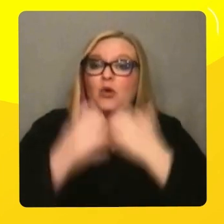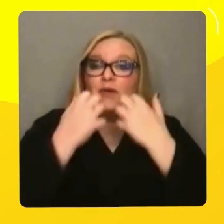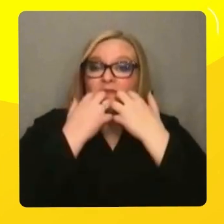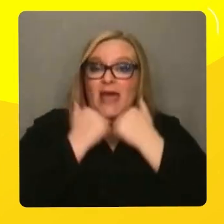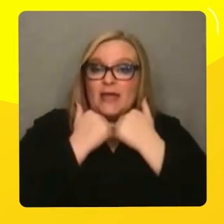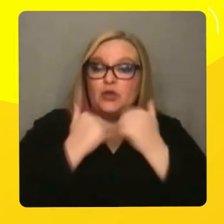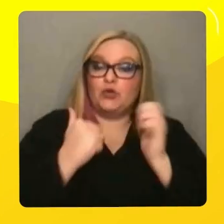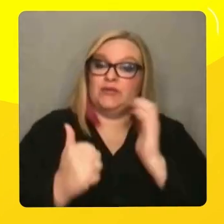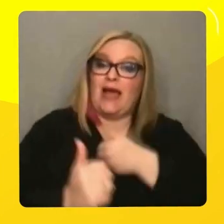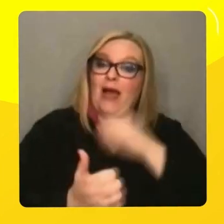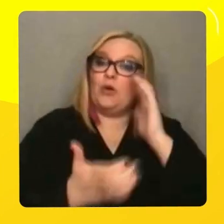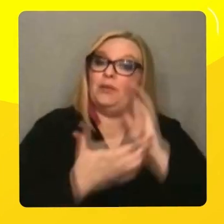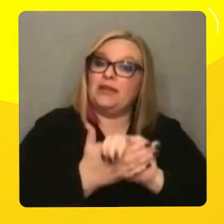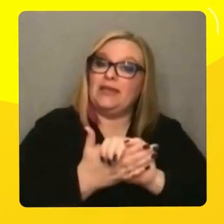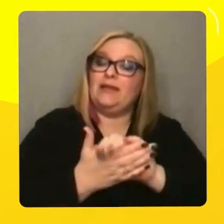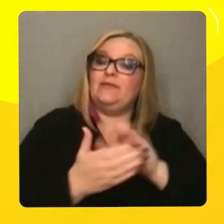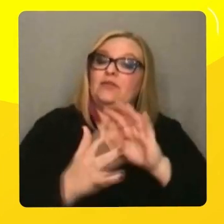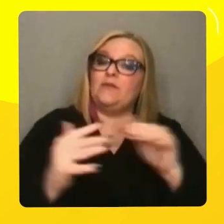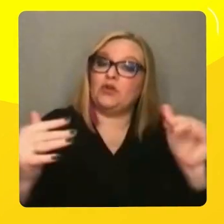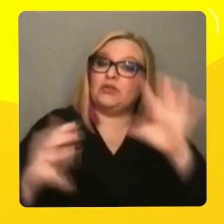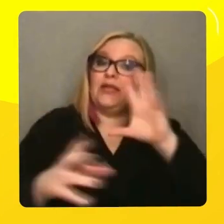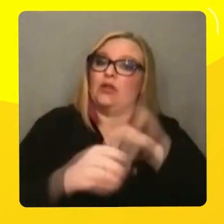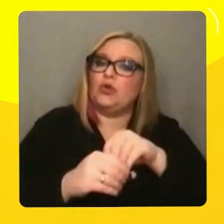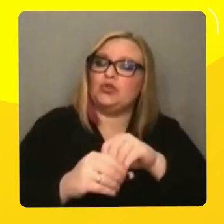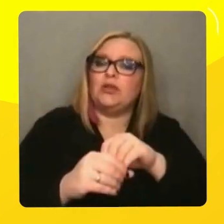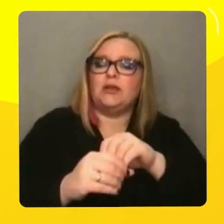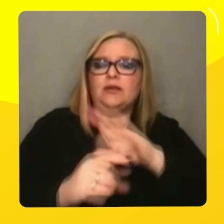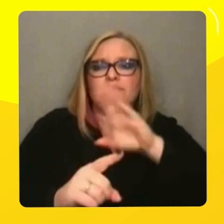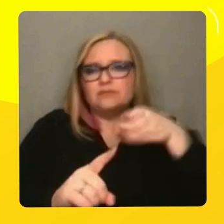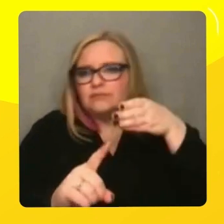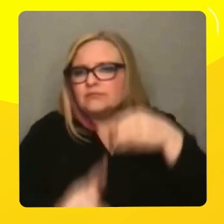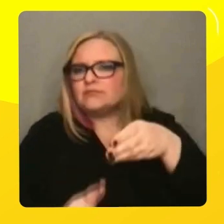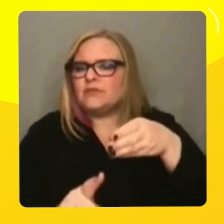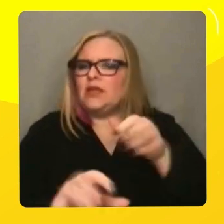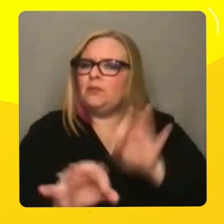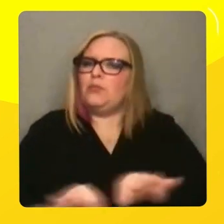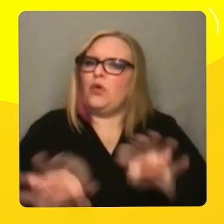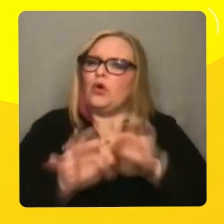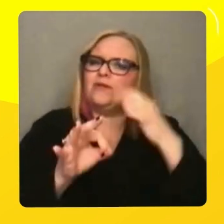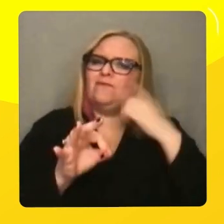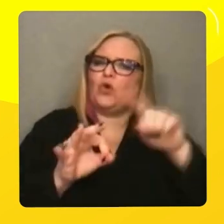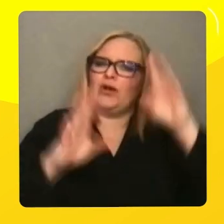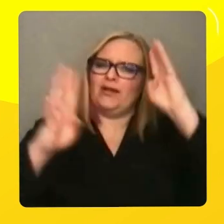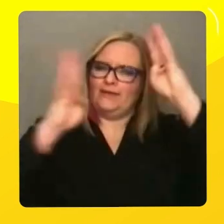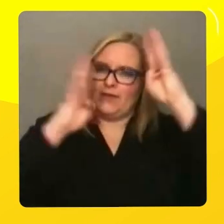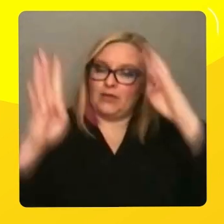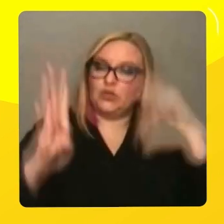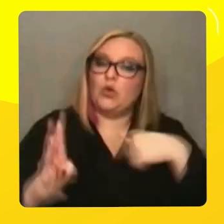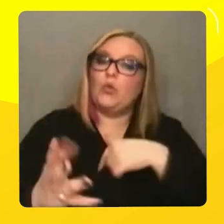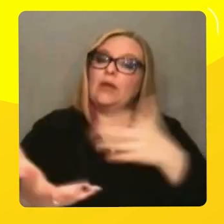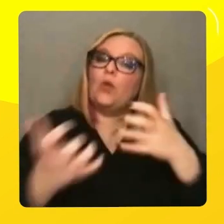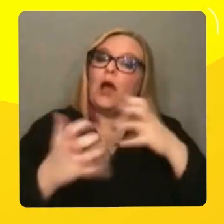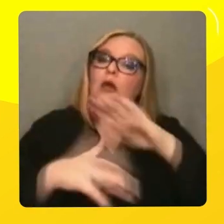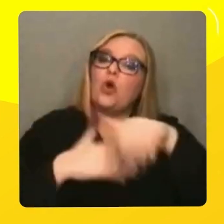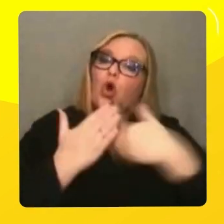that diversity and inclusion is the heart of innovation. We want every team member to feel confident that their pay is fair,